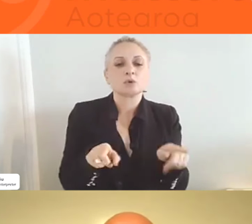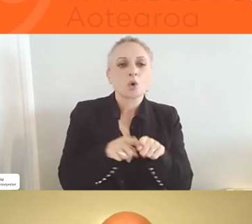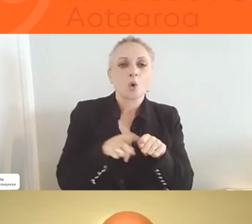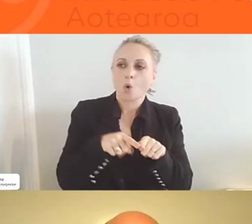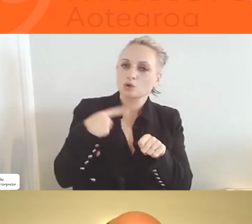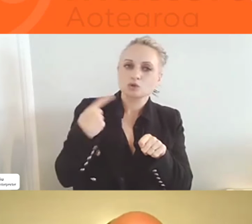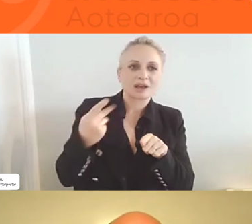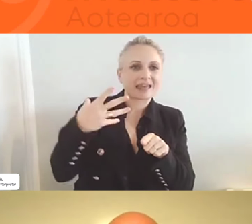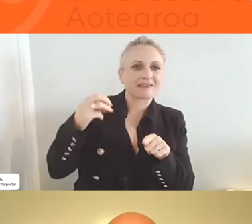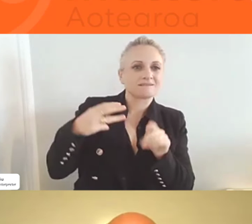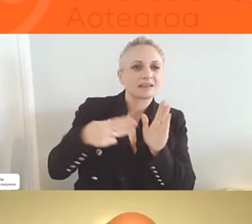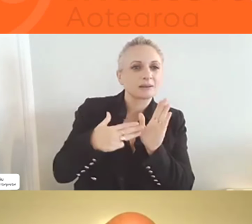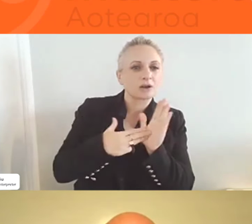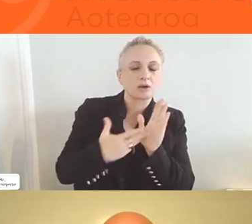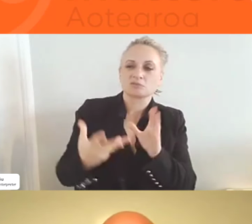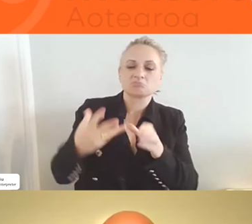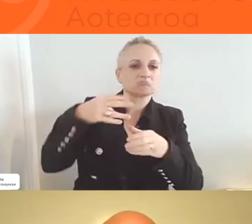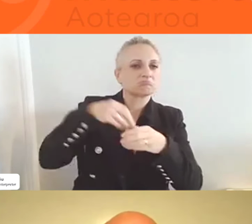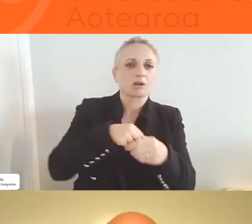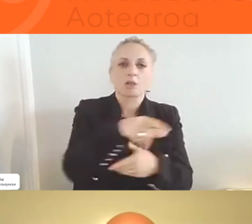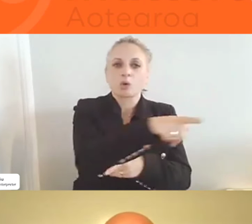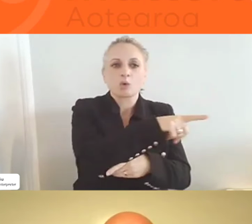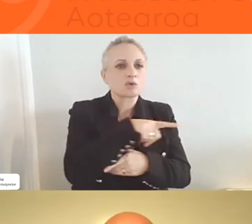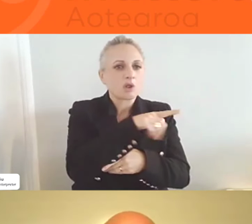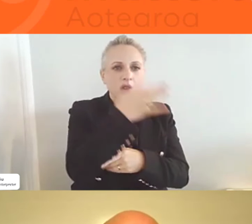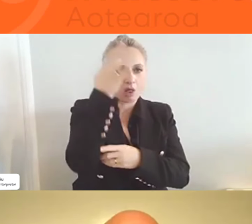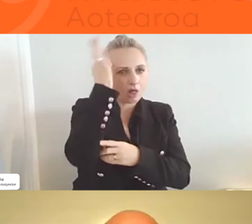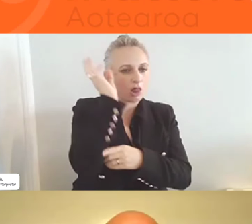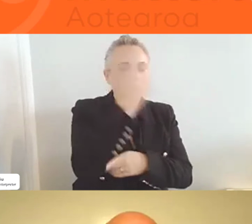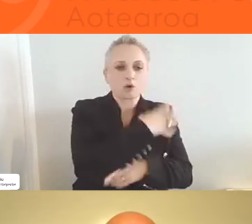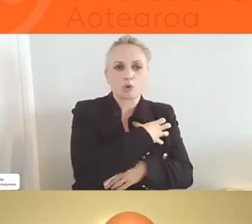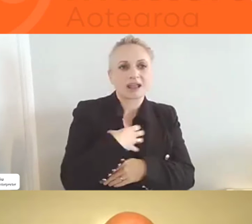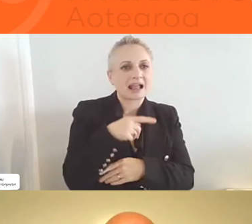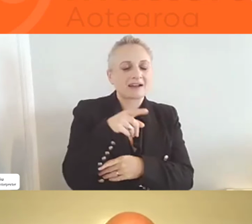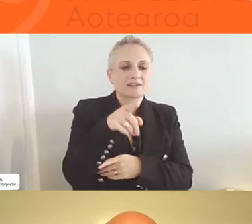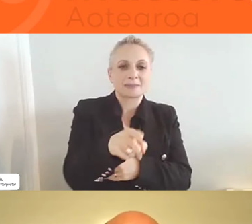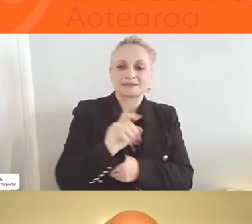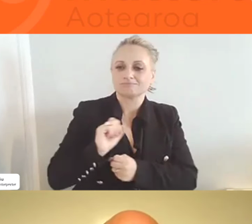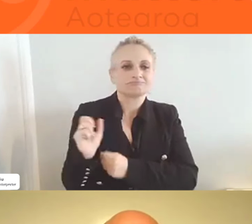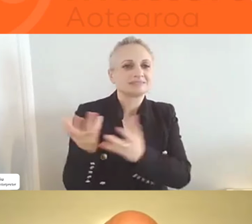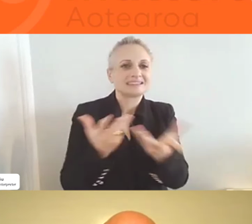local government and delivery partners and finance partners and building